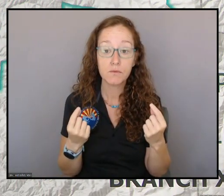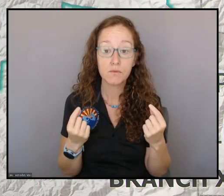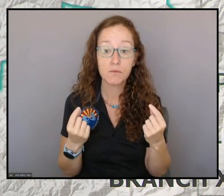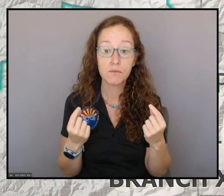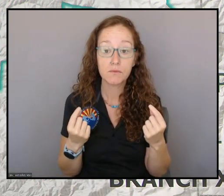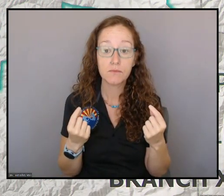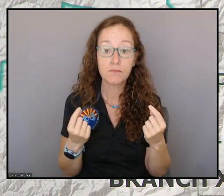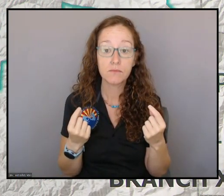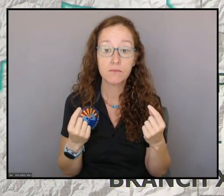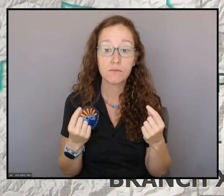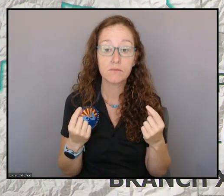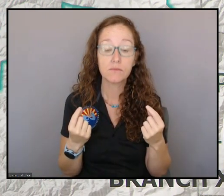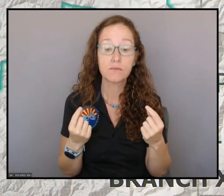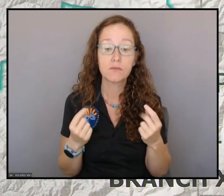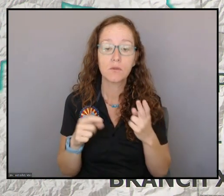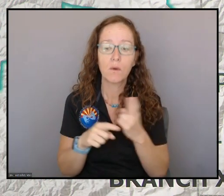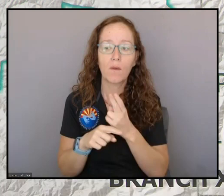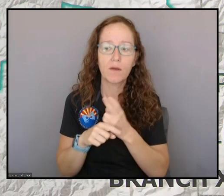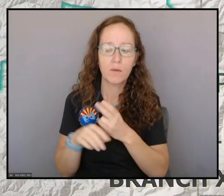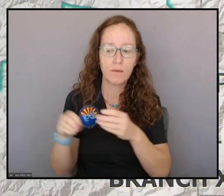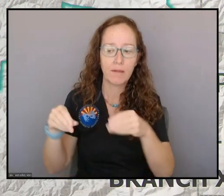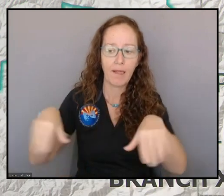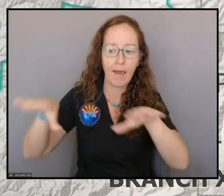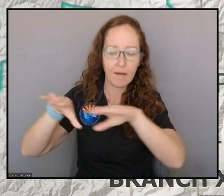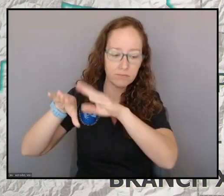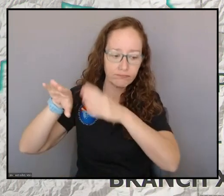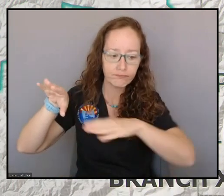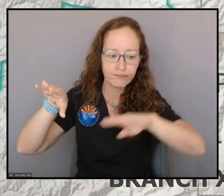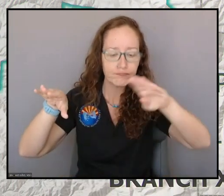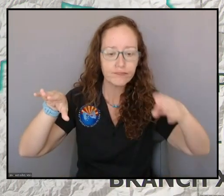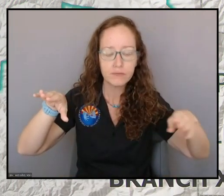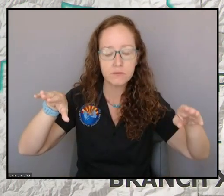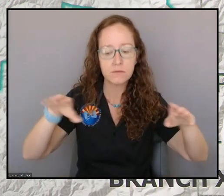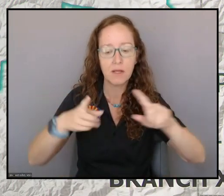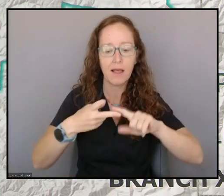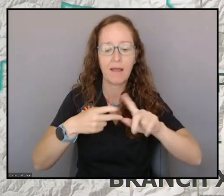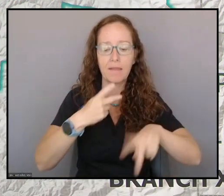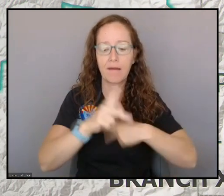we use the topography and the fuel type to our advantage there. So, the breaks, where it goes from the heavy down and dead, to